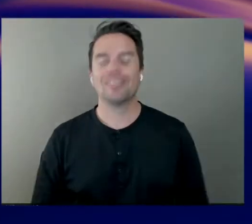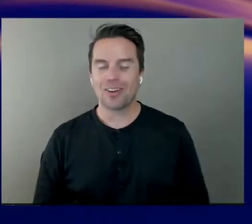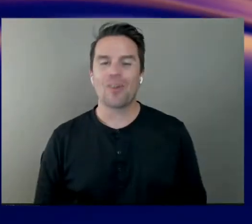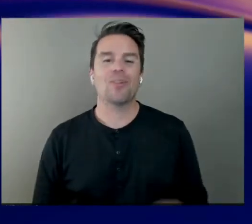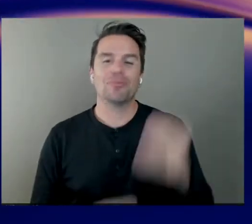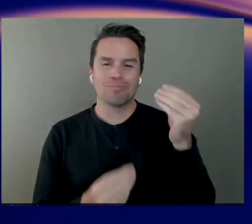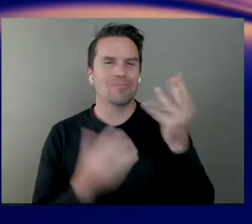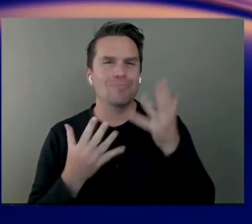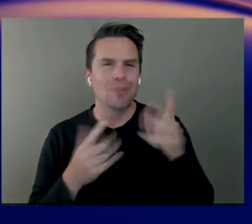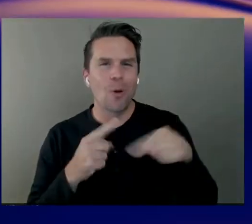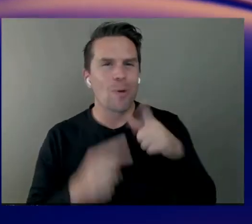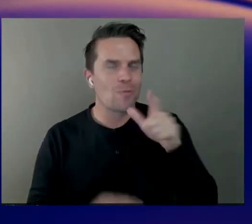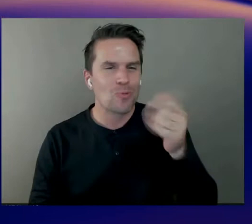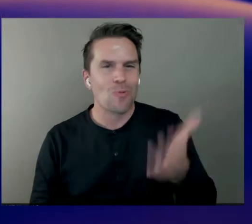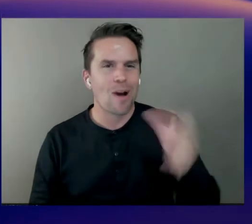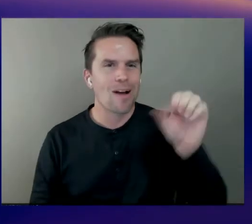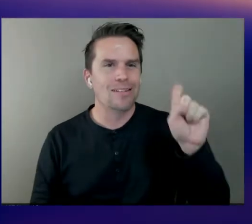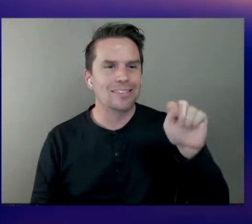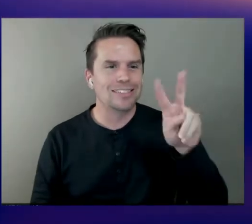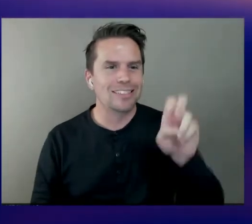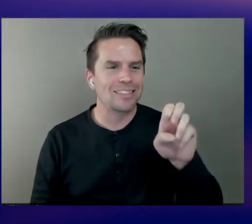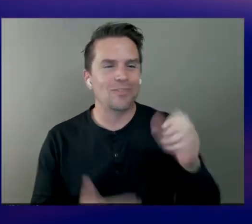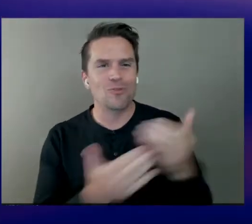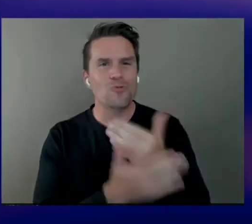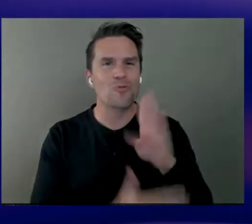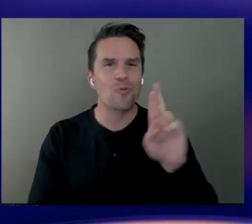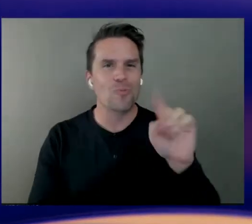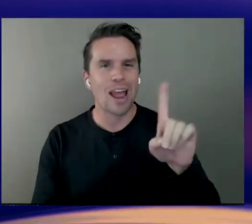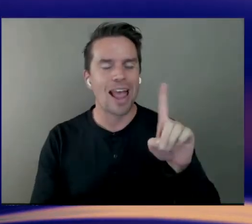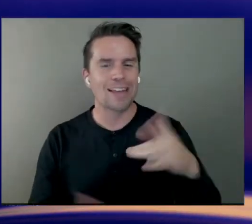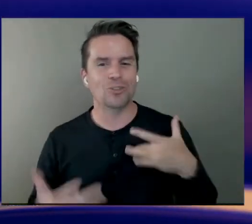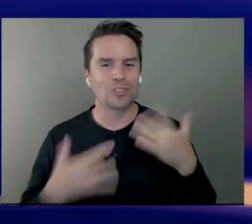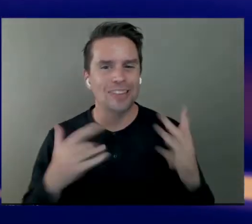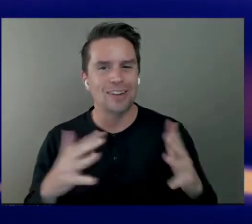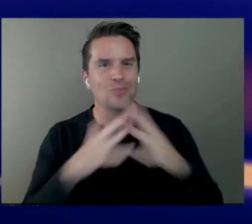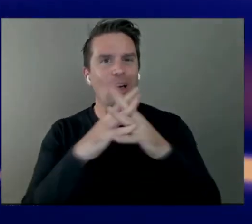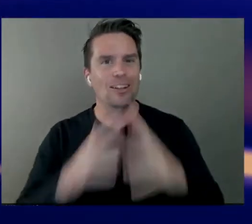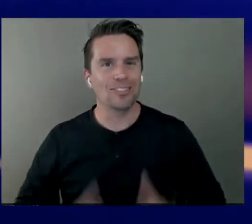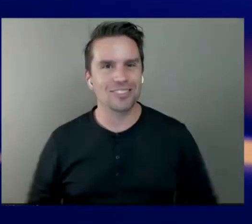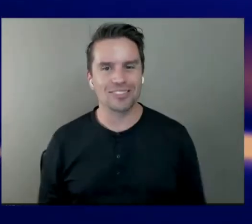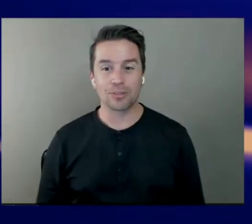tell us about your new brand that you're really excited to launch. Well right now,